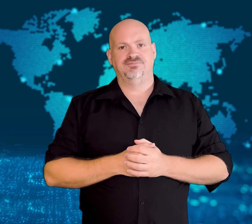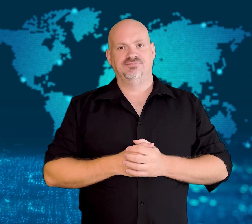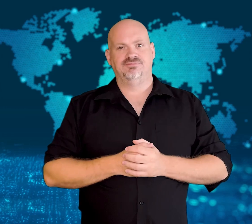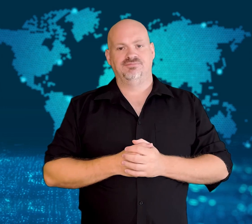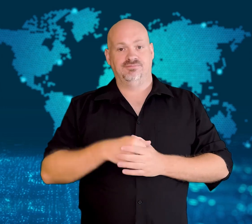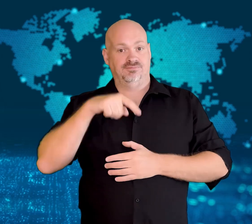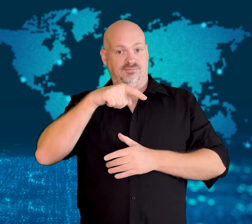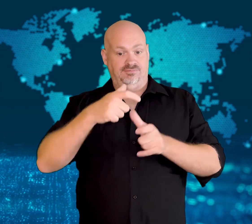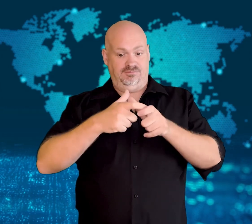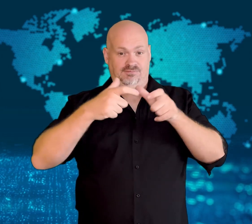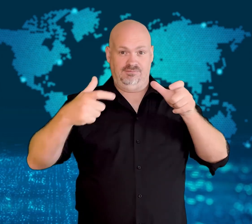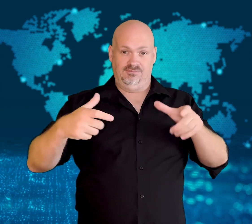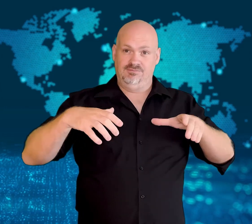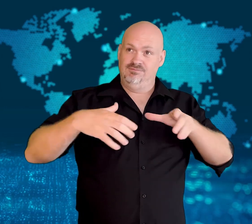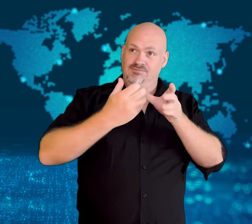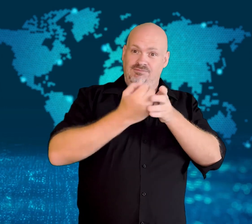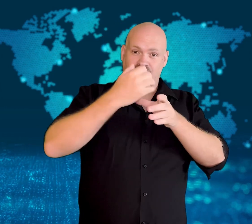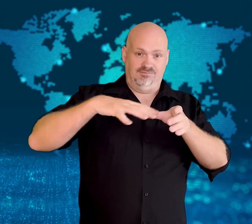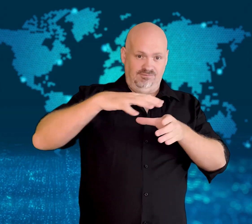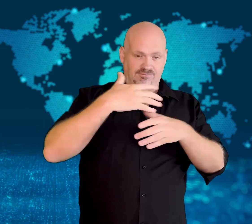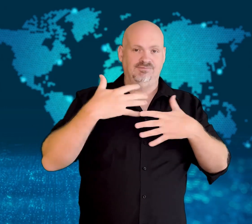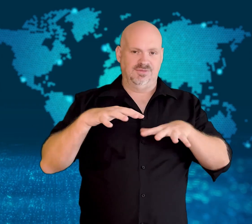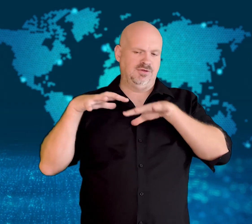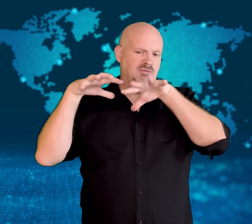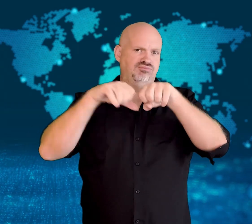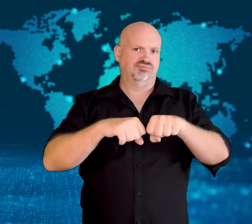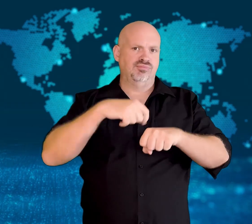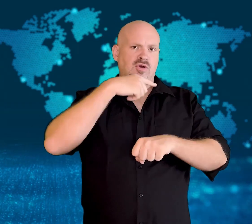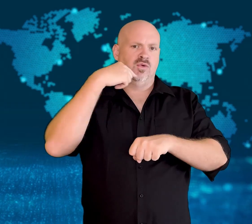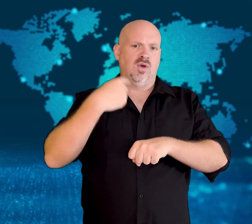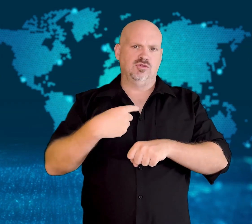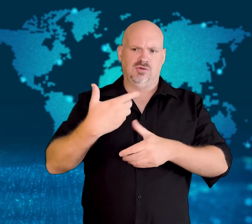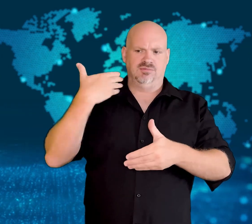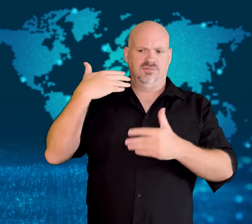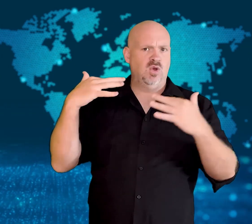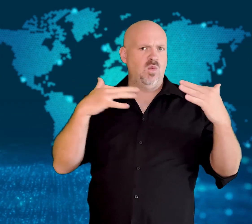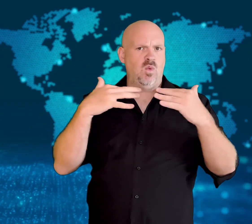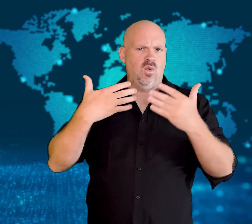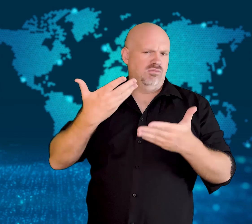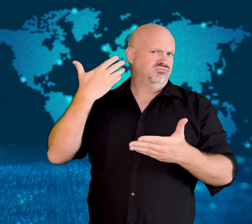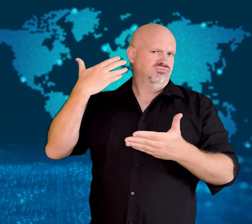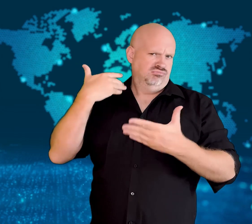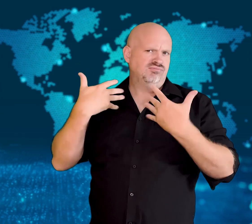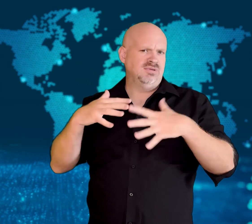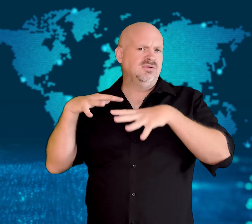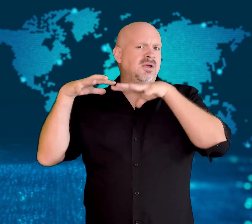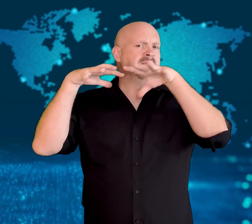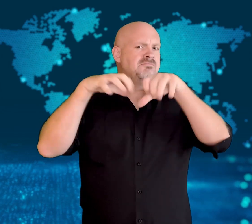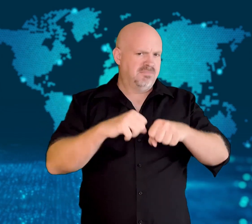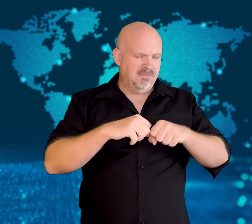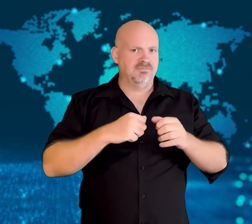but is being run by Ukrainian technicians.